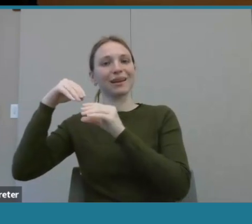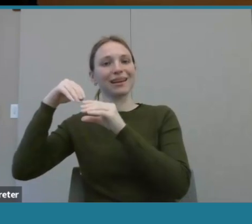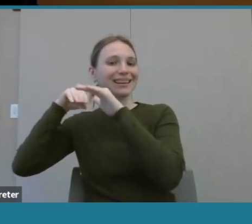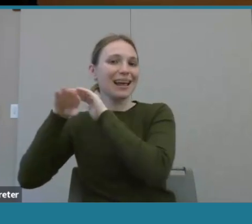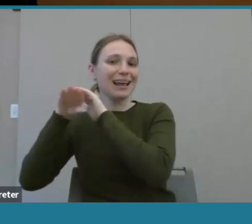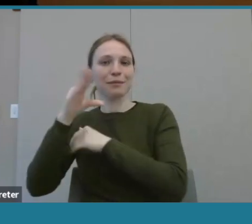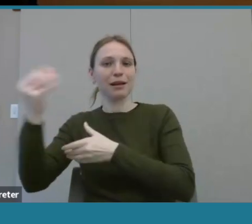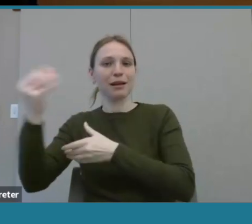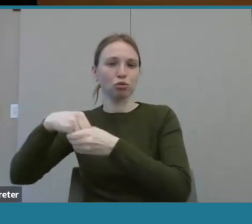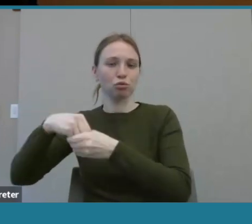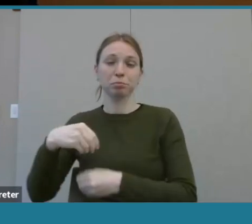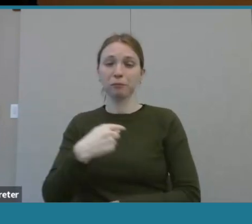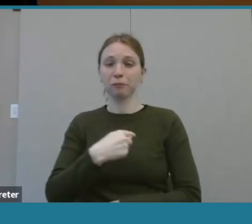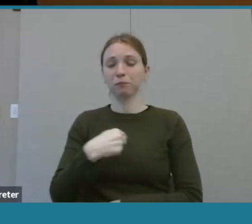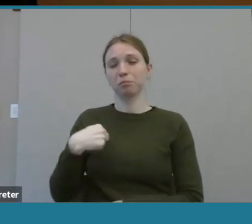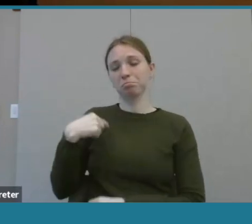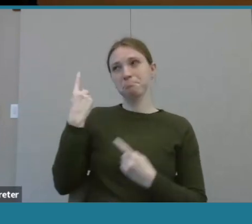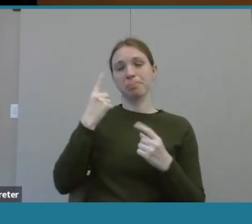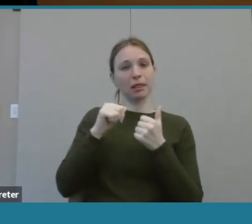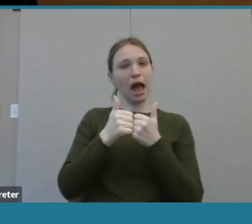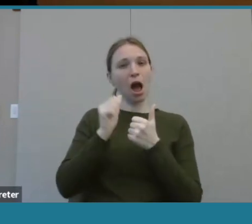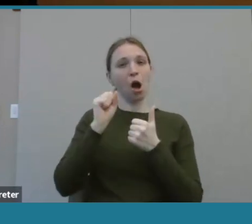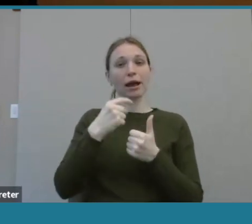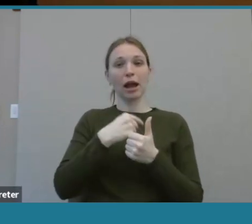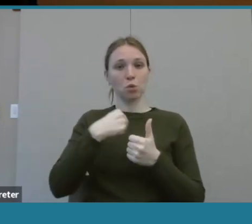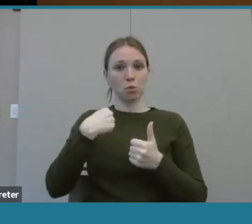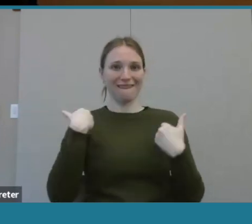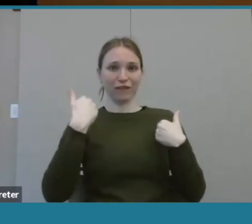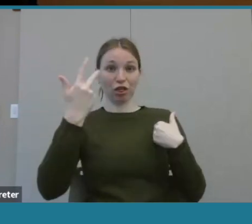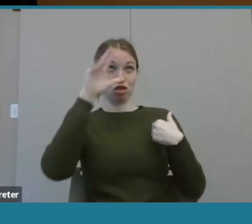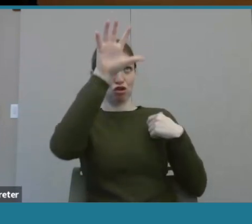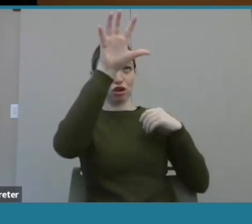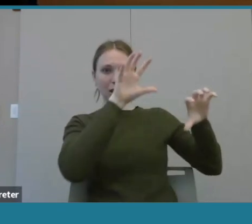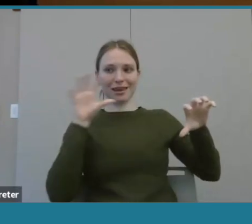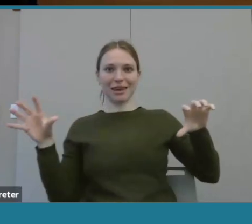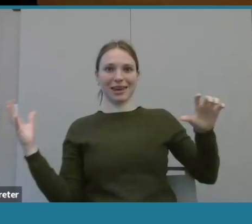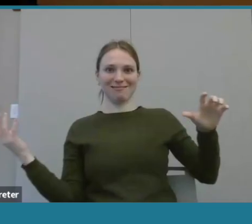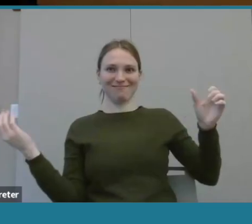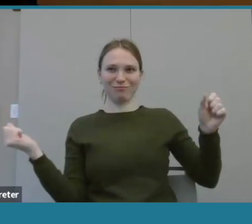And so our thought was, what if we could bring these three domains together on one project? And that's what this project is all about.